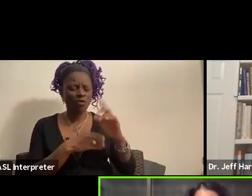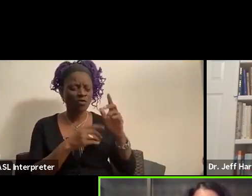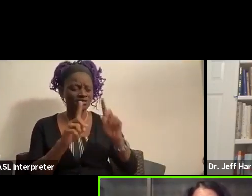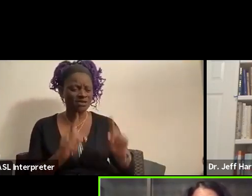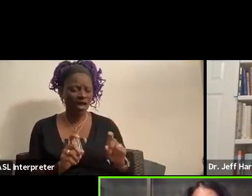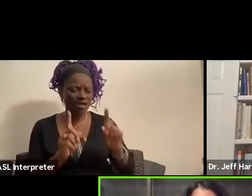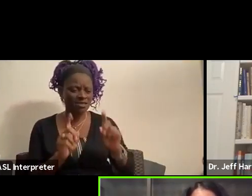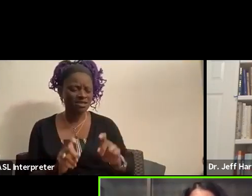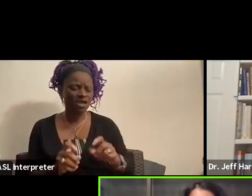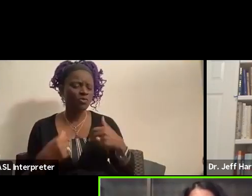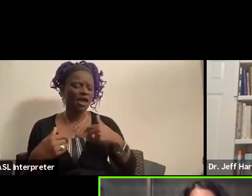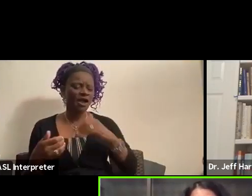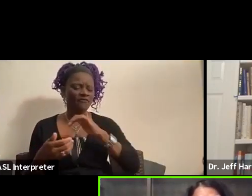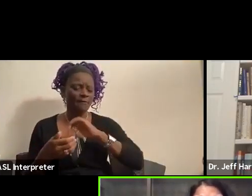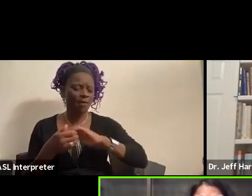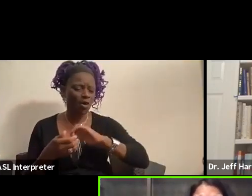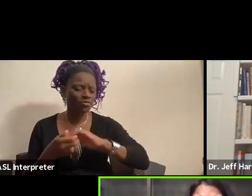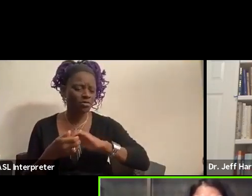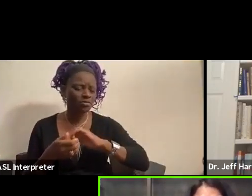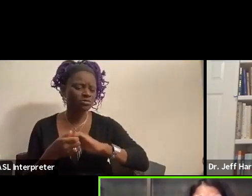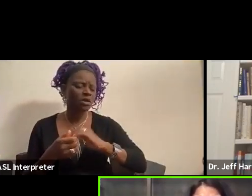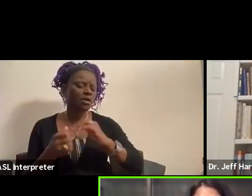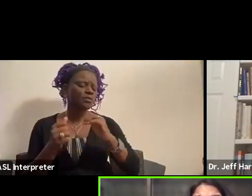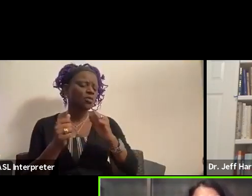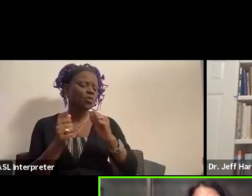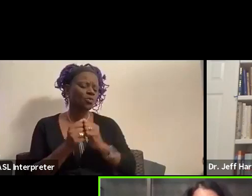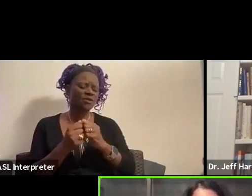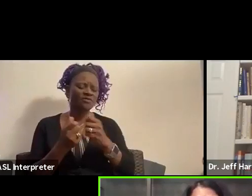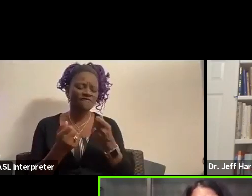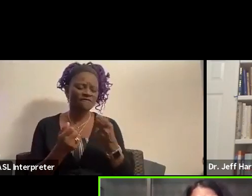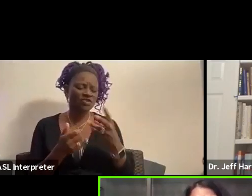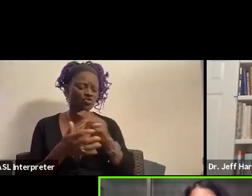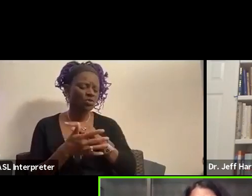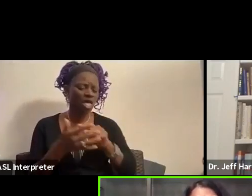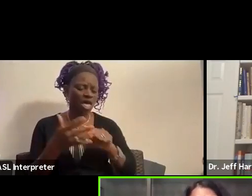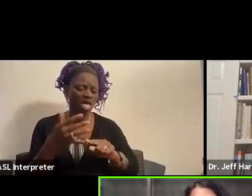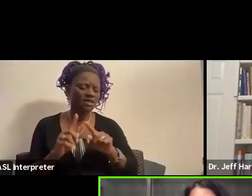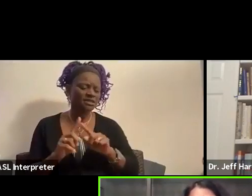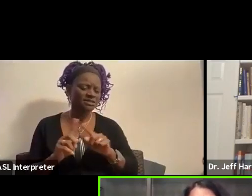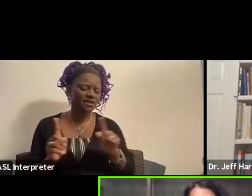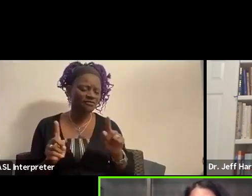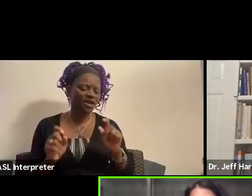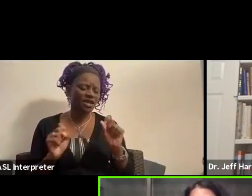with businesses with OptumServe were able to offer potentially the